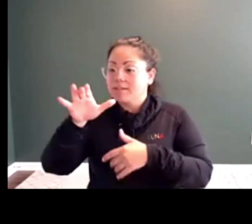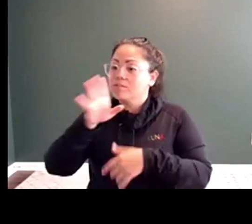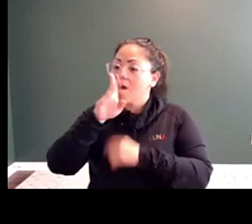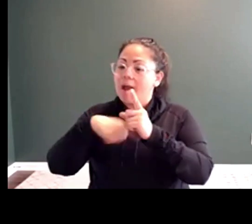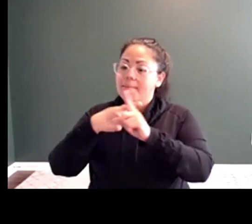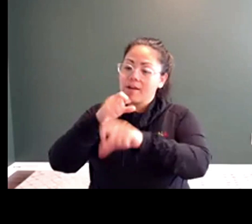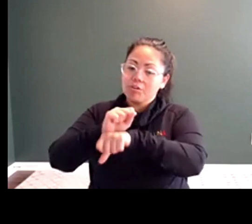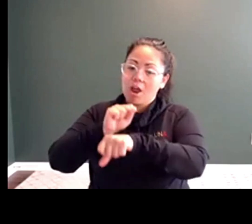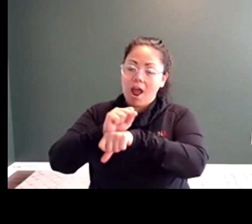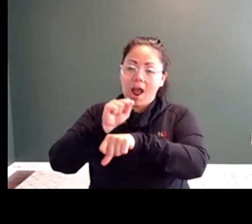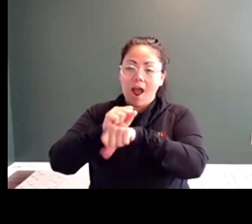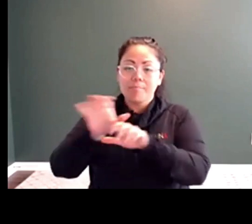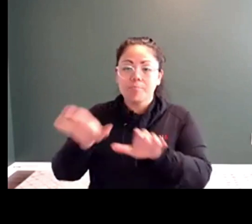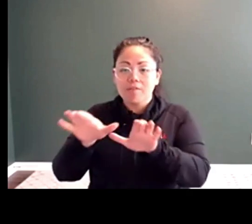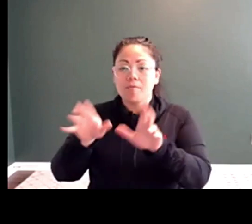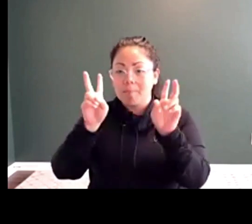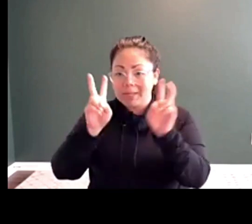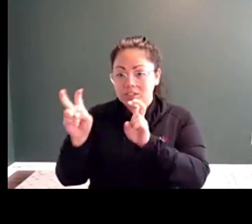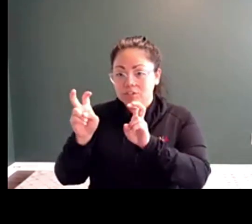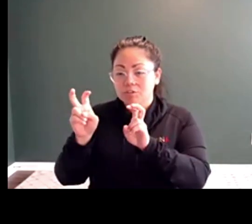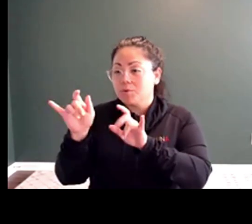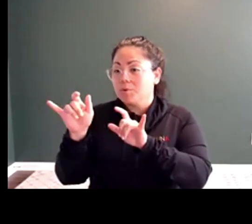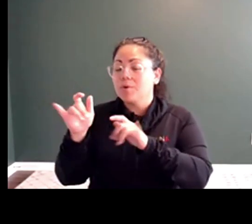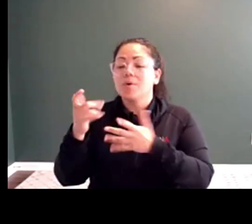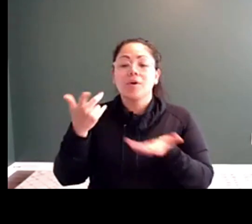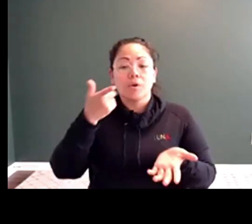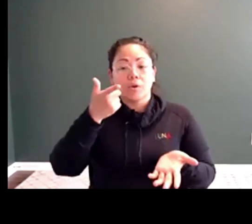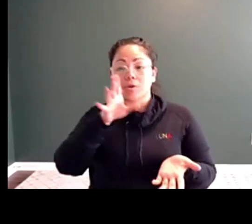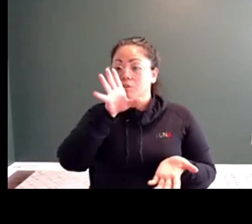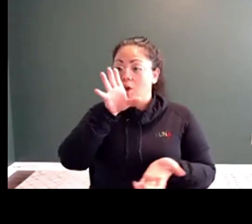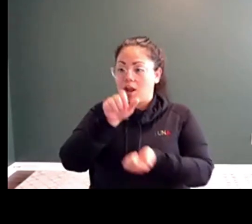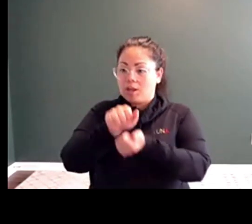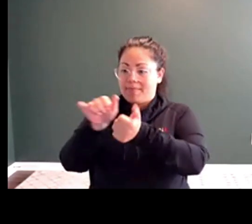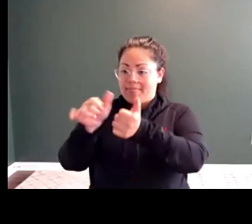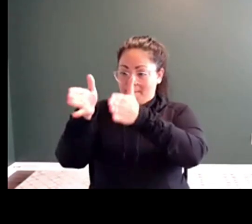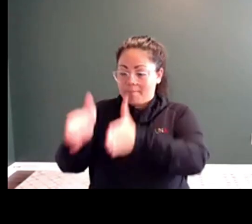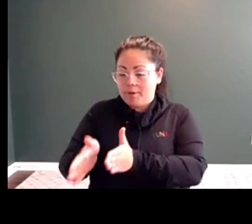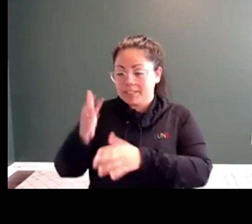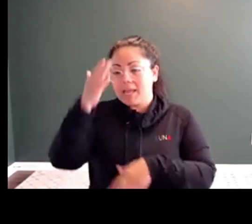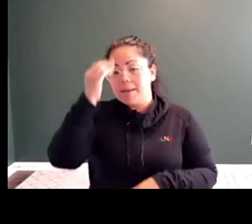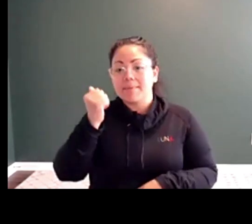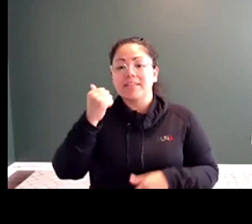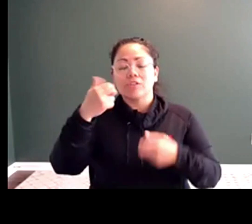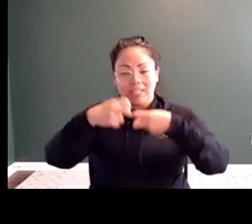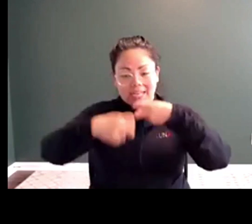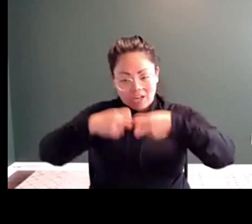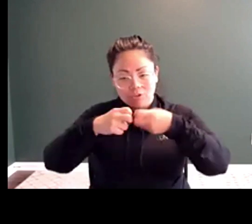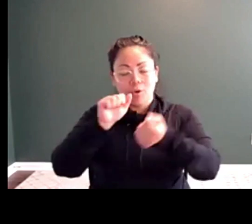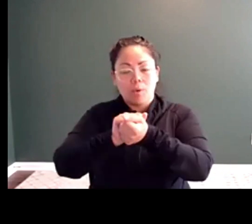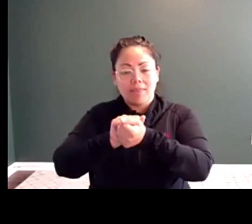with any one of your other employees? Okay? You're talking to this individual because there's an issue with their job performance,